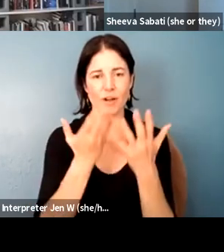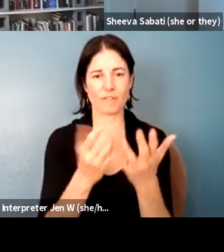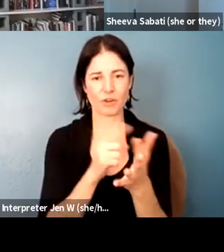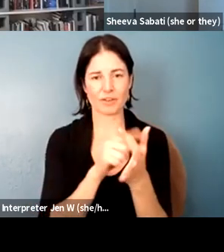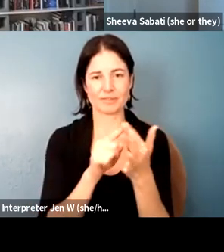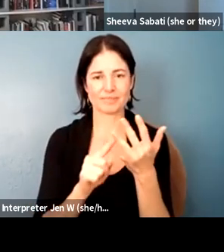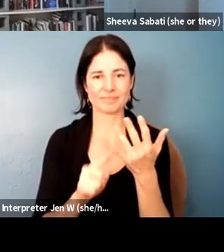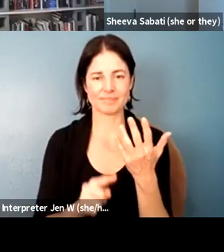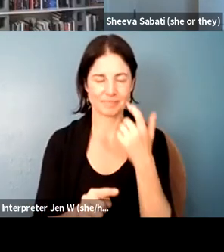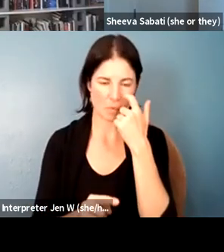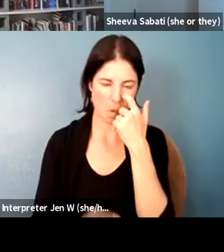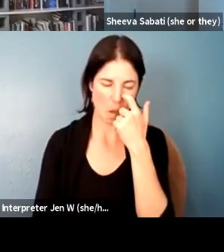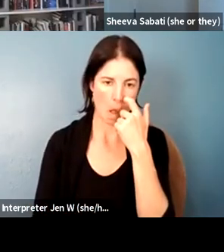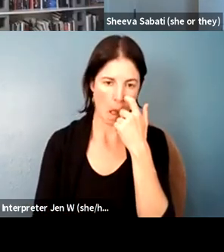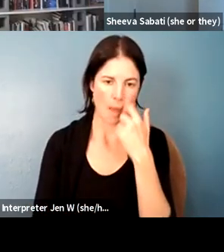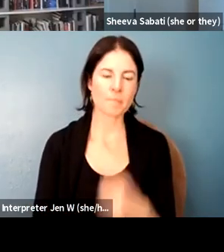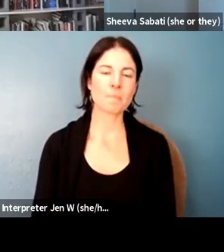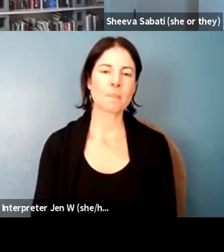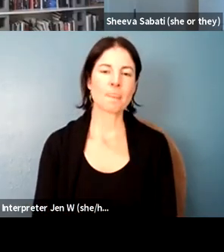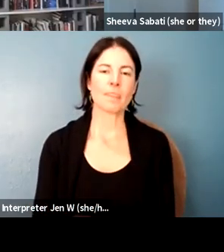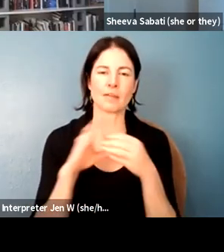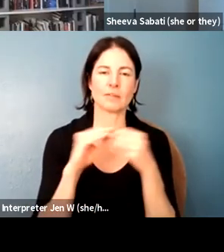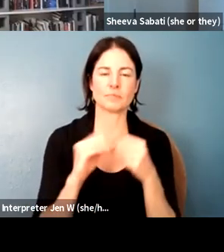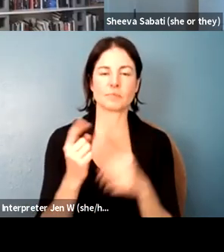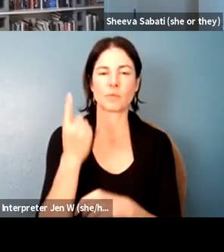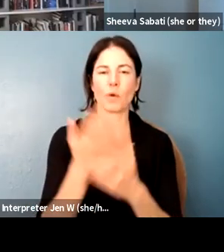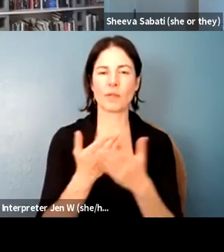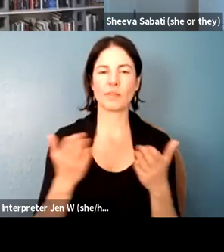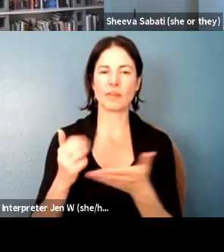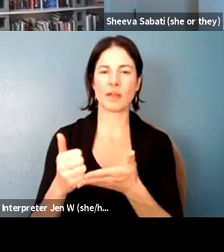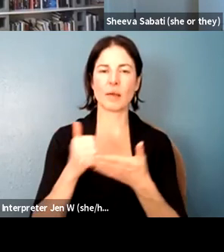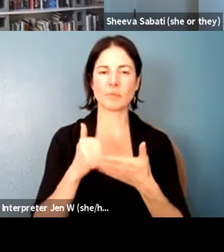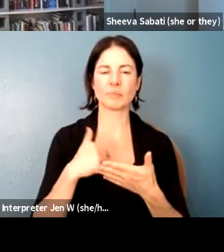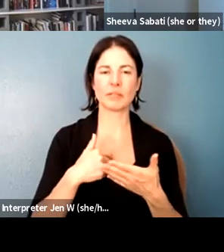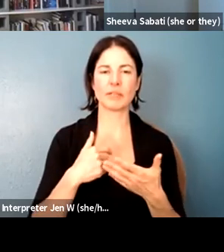will just share that one thing that helps me create paused are